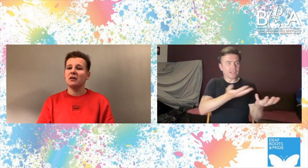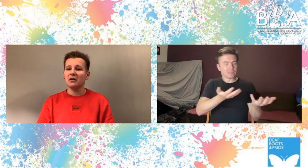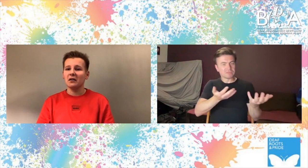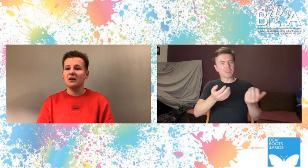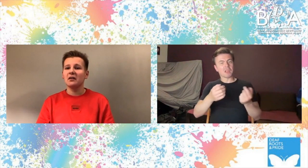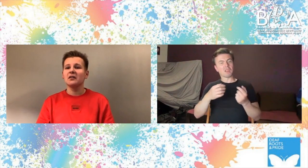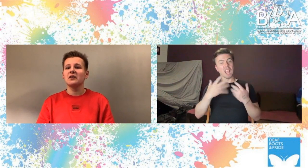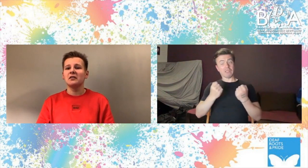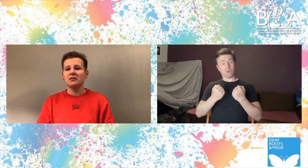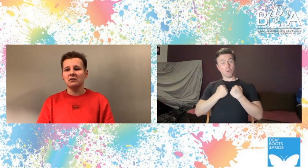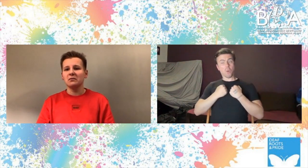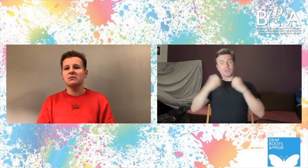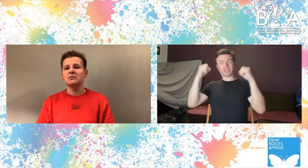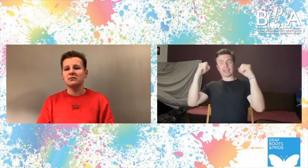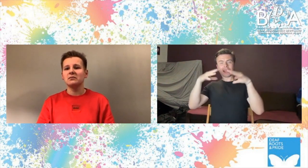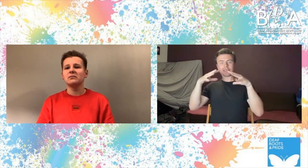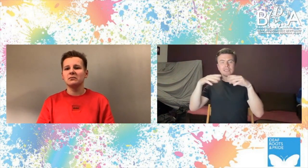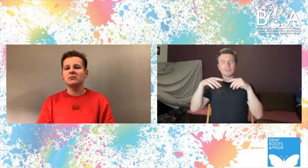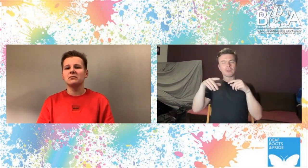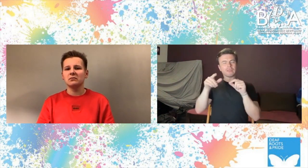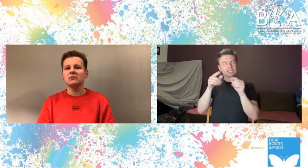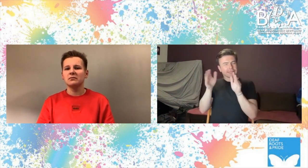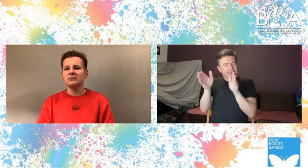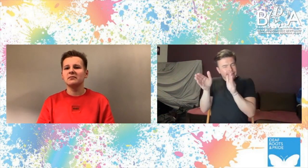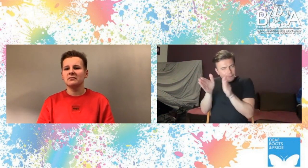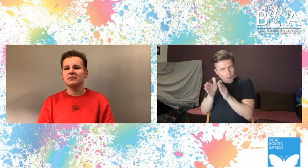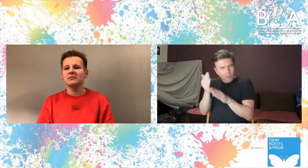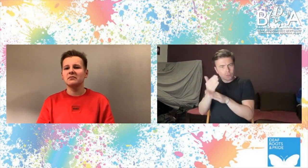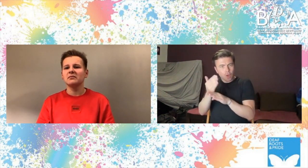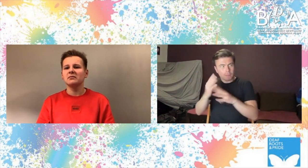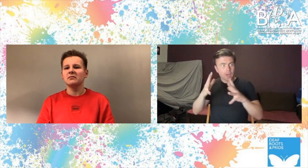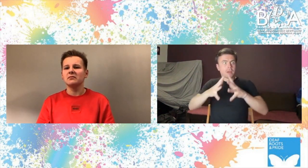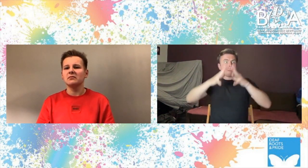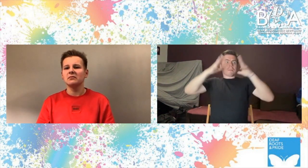the company. I do have my own lights that are functional for small jobs,